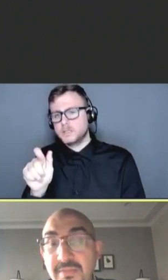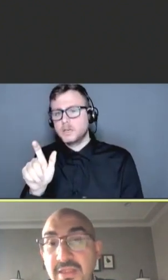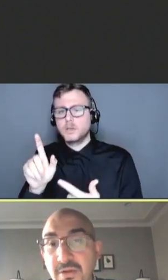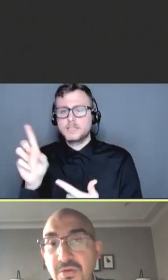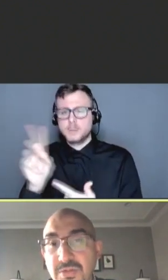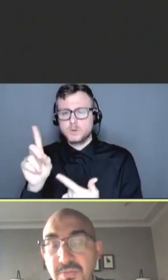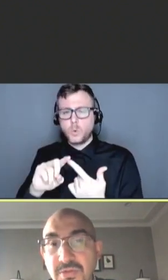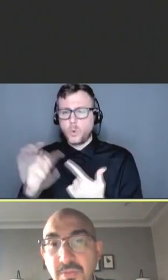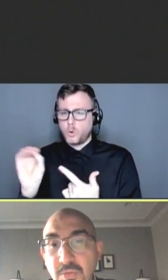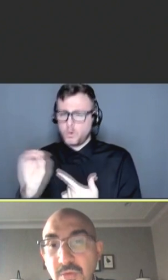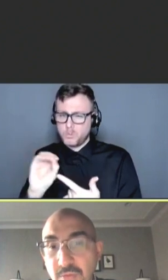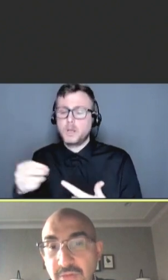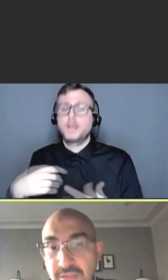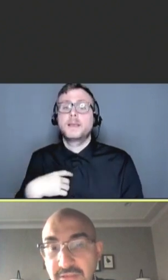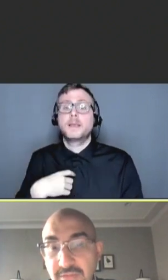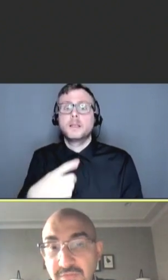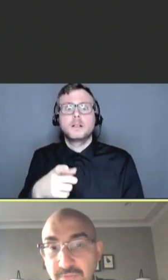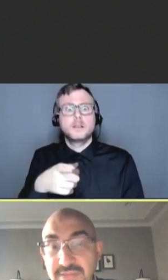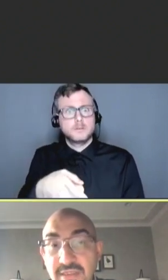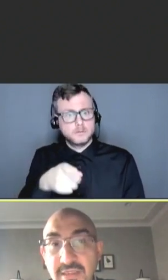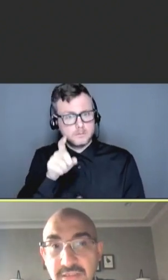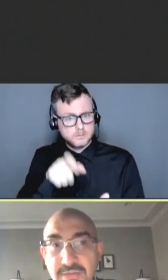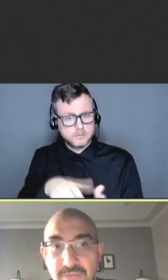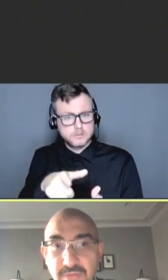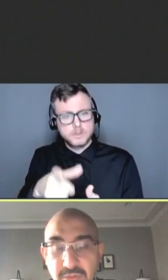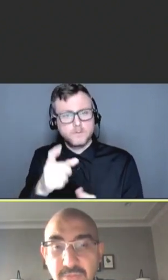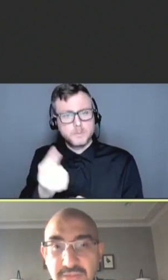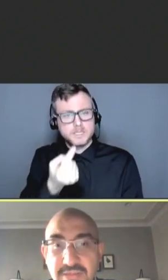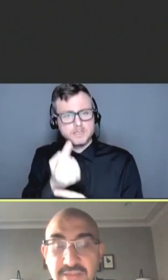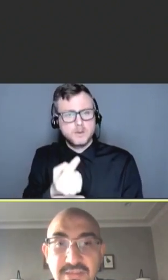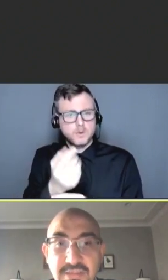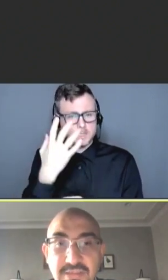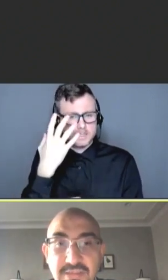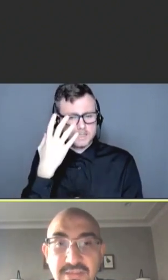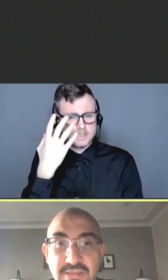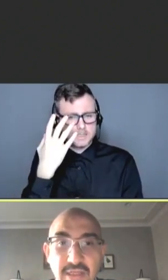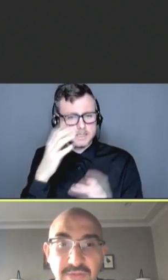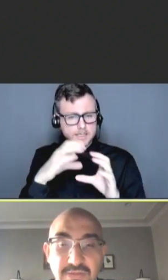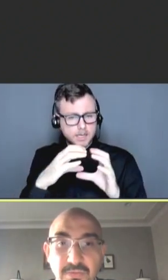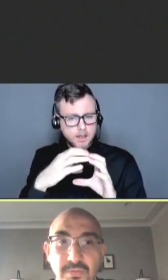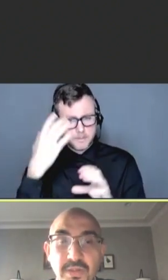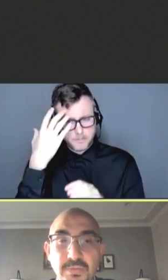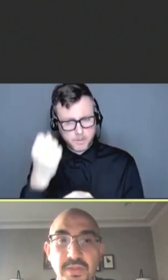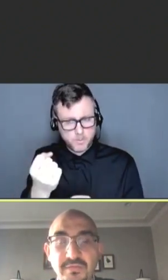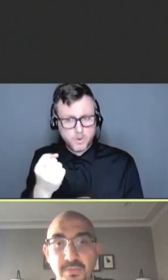made the corresponding monoclonal antibody from single cells sorted memory. So this is allows us